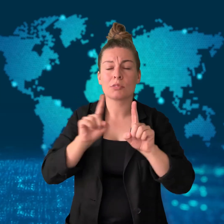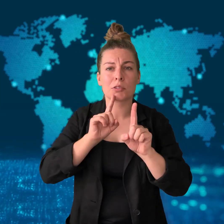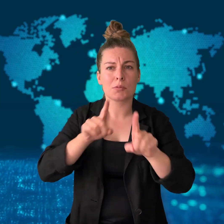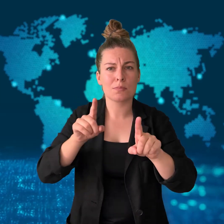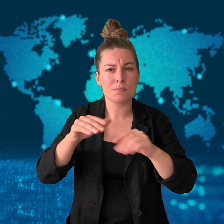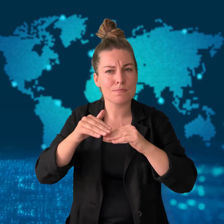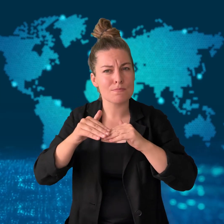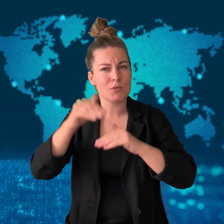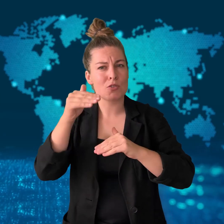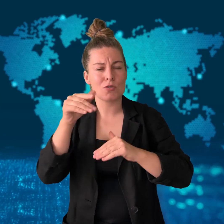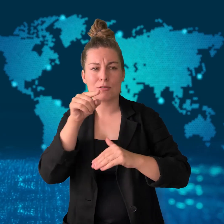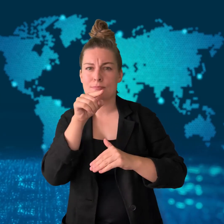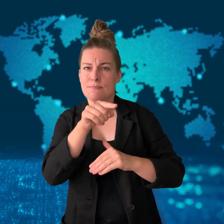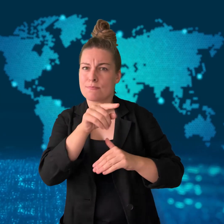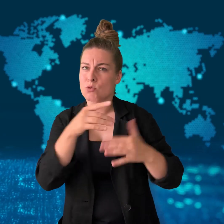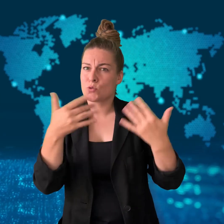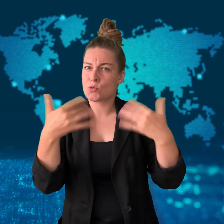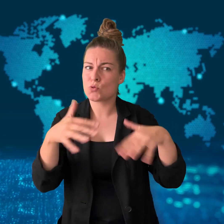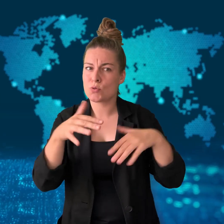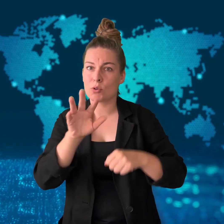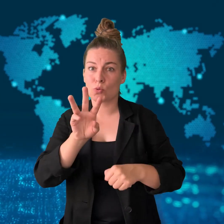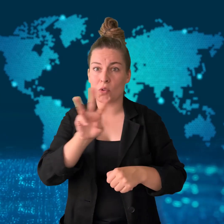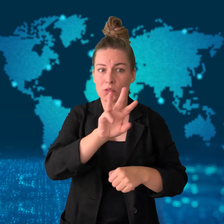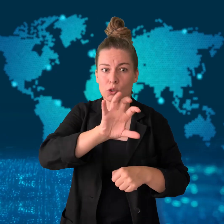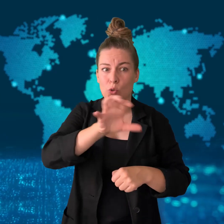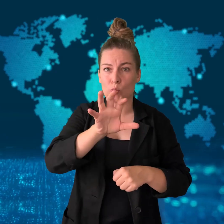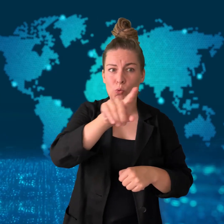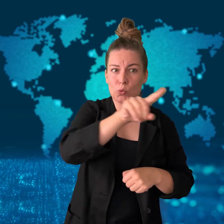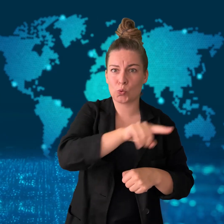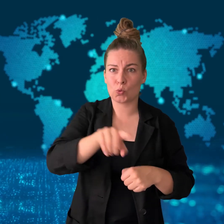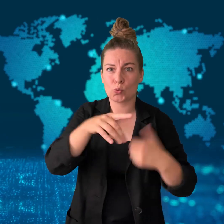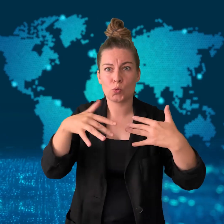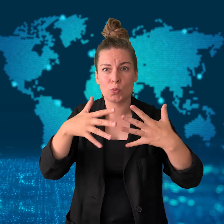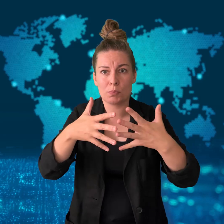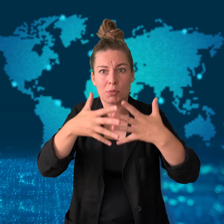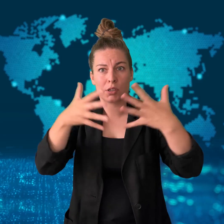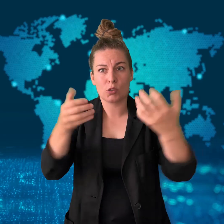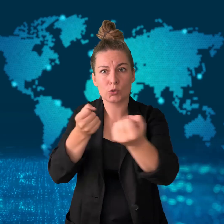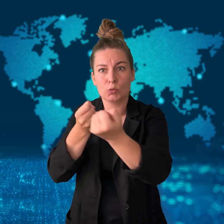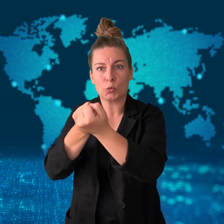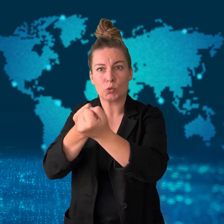in a briefing.